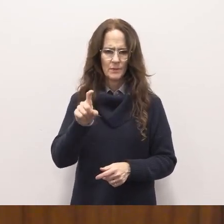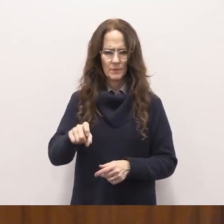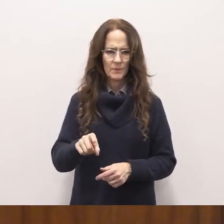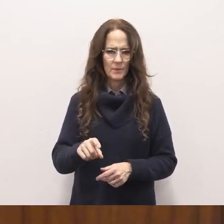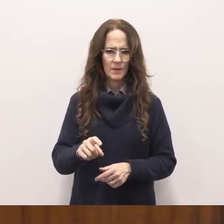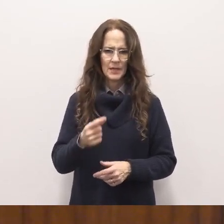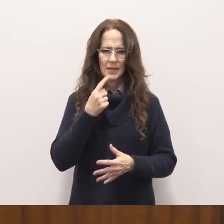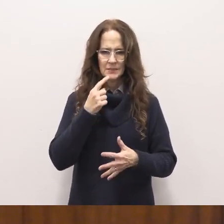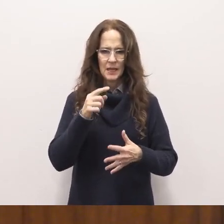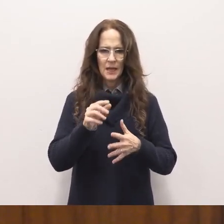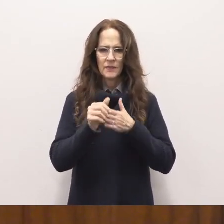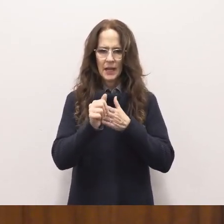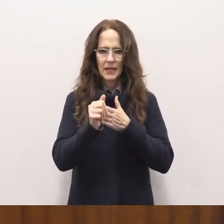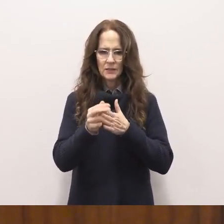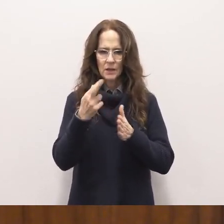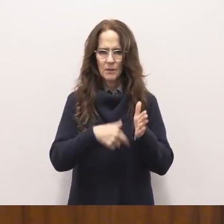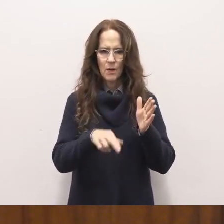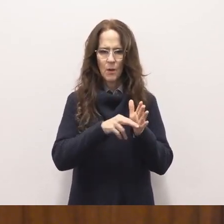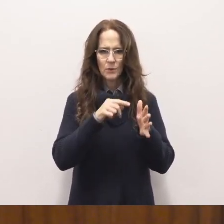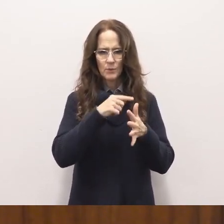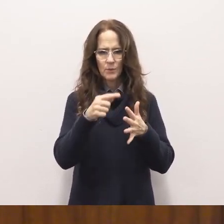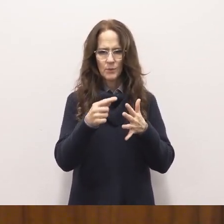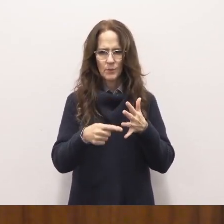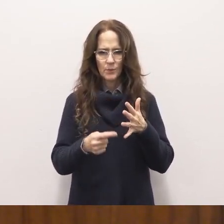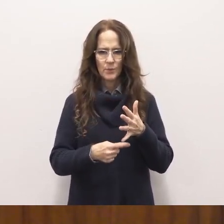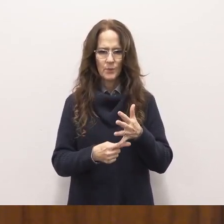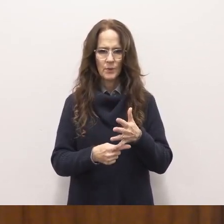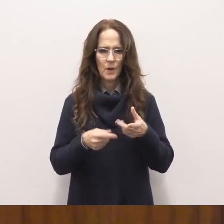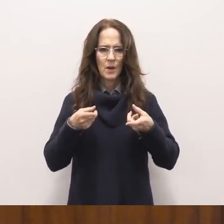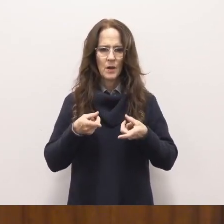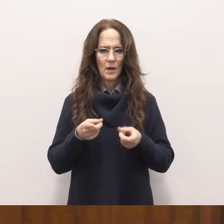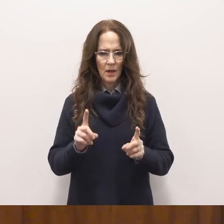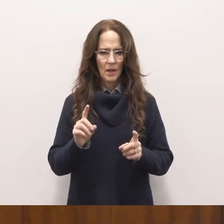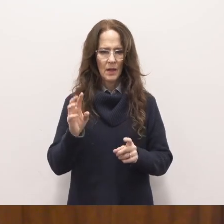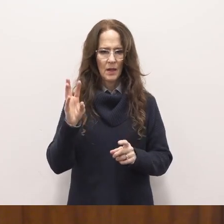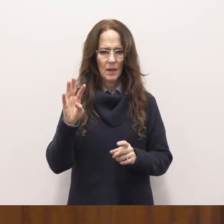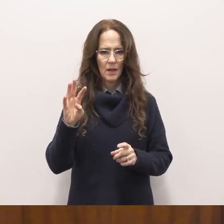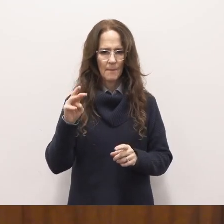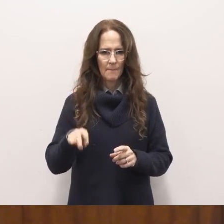of the leadership roles that you've taken while at Millikan. [Chuckwuoma] Yes.